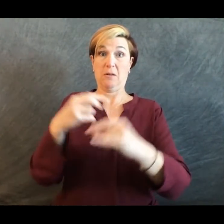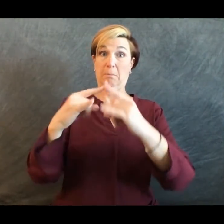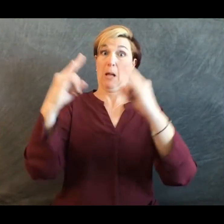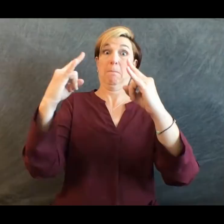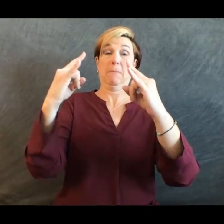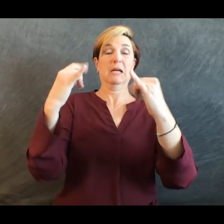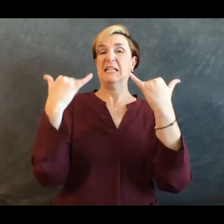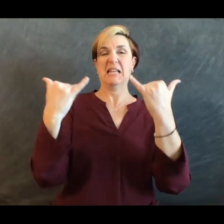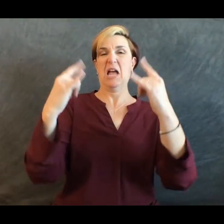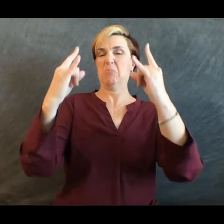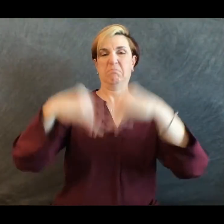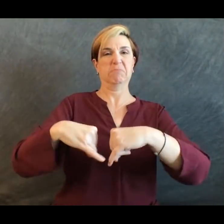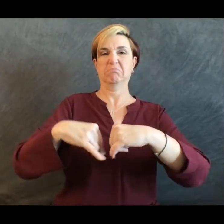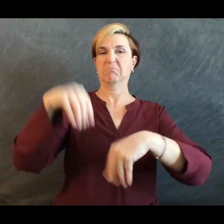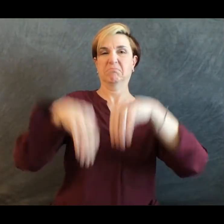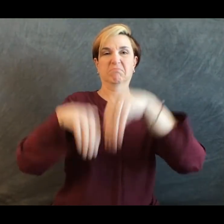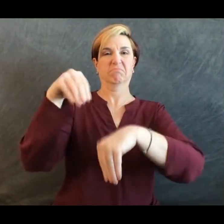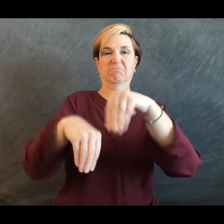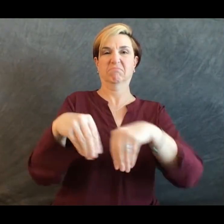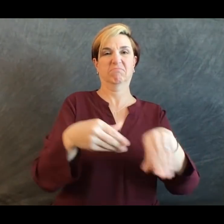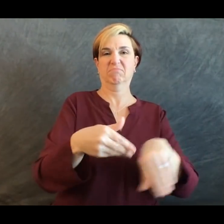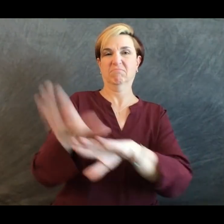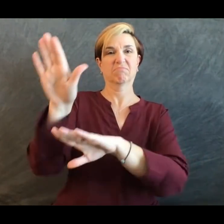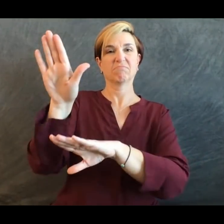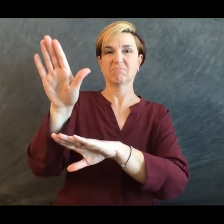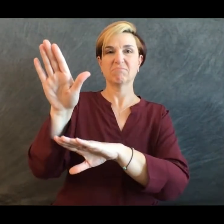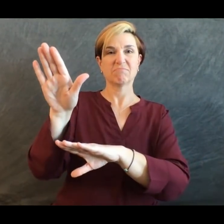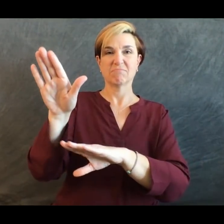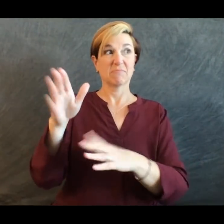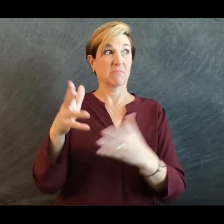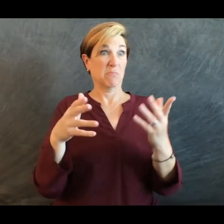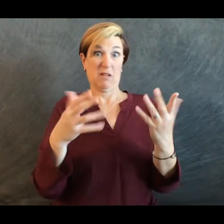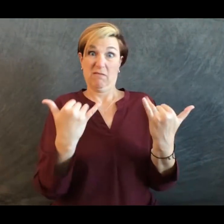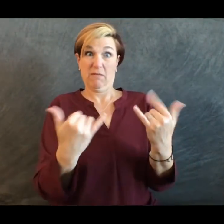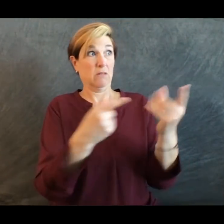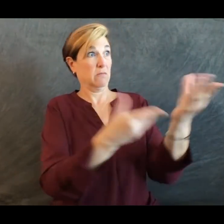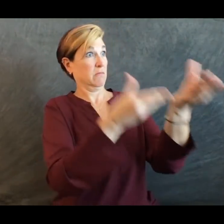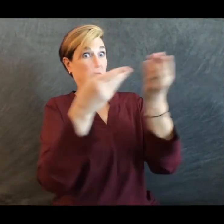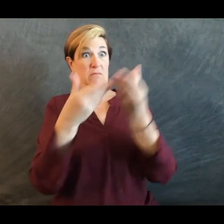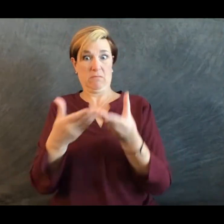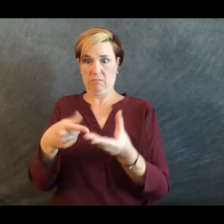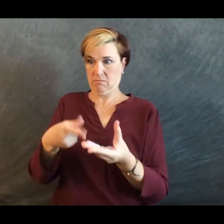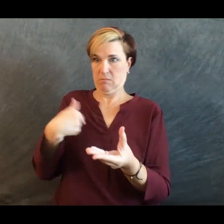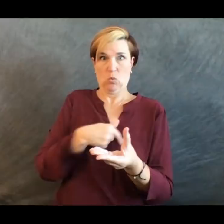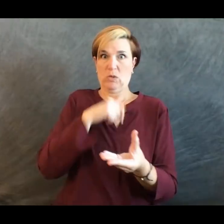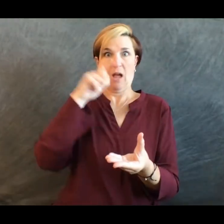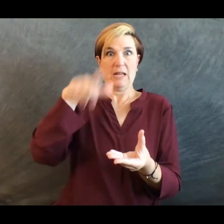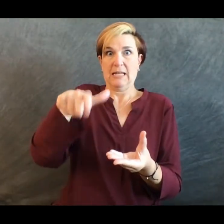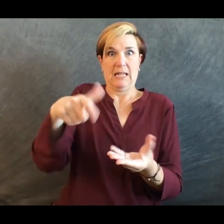thousands of beds all over the country and we think we're probably not going to